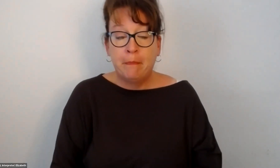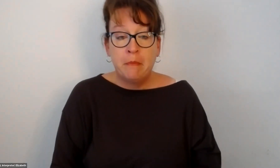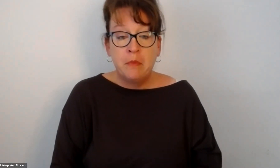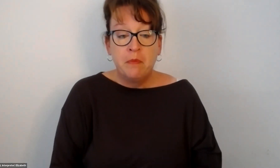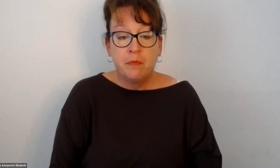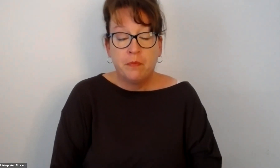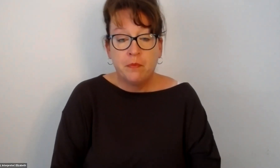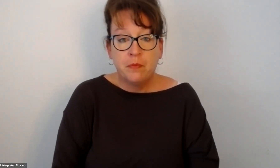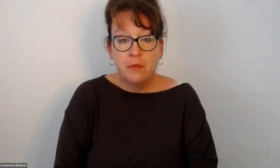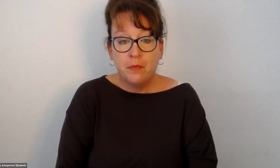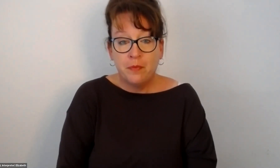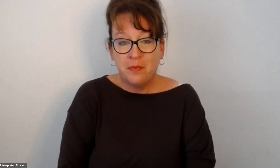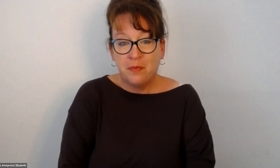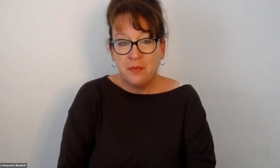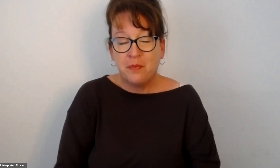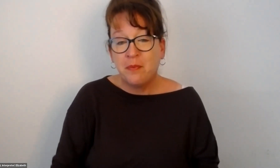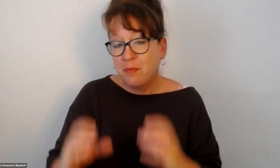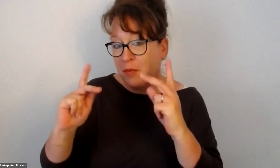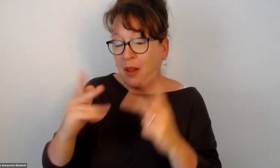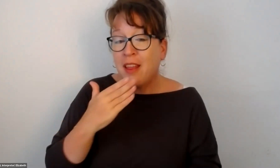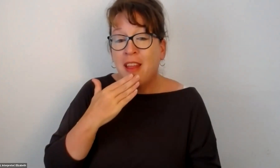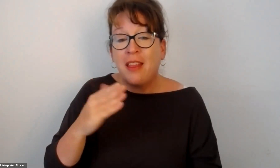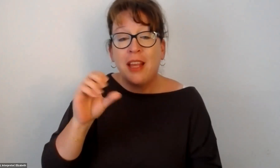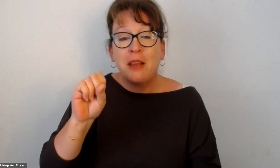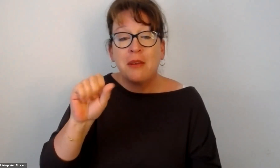We really appreciate you taking the time to be with us.